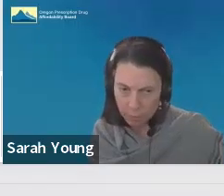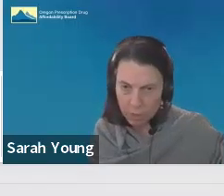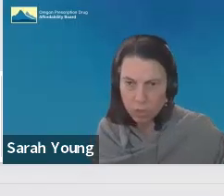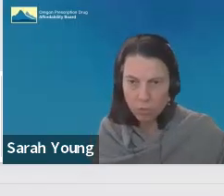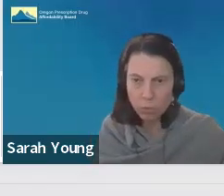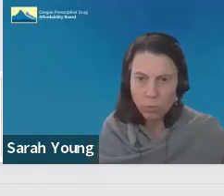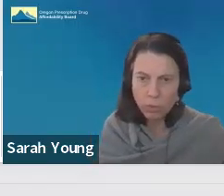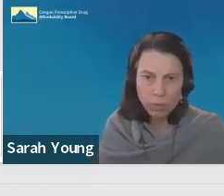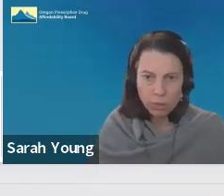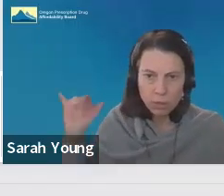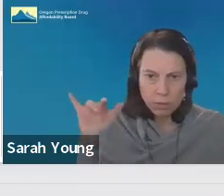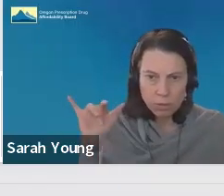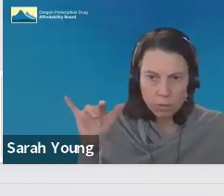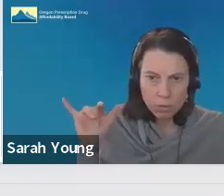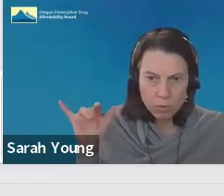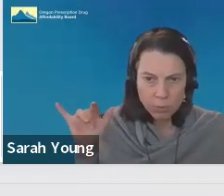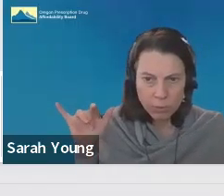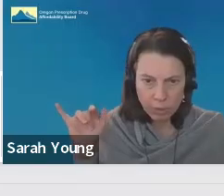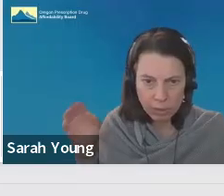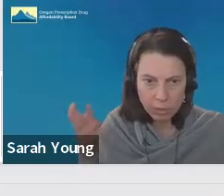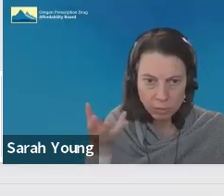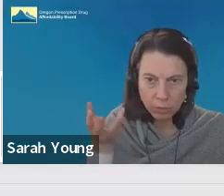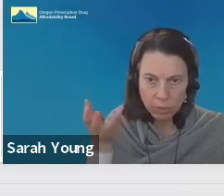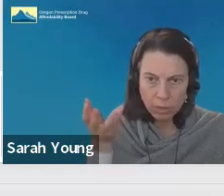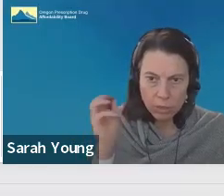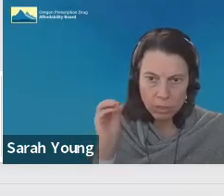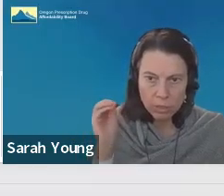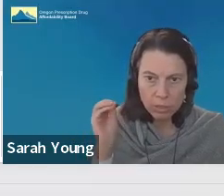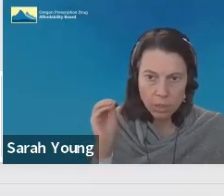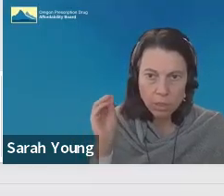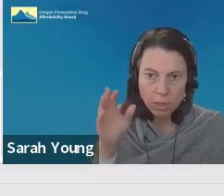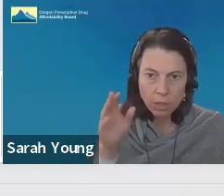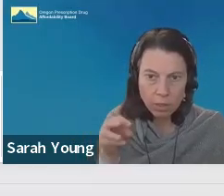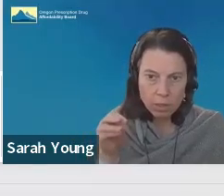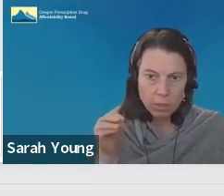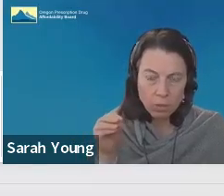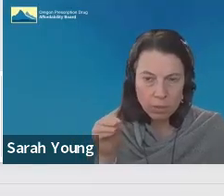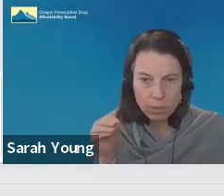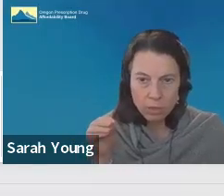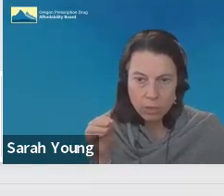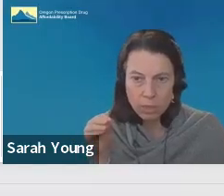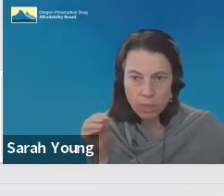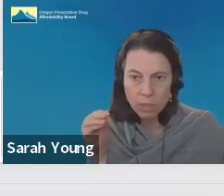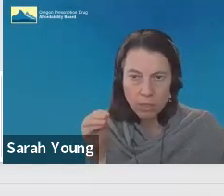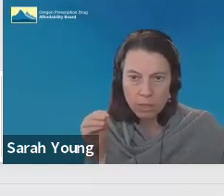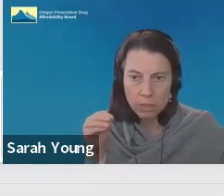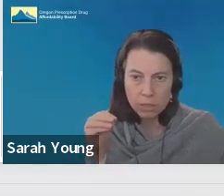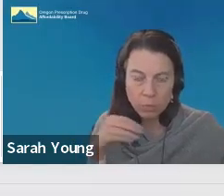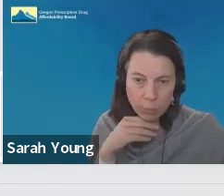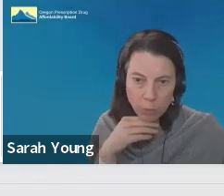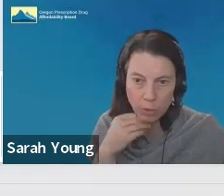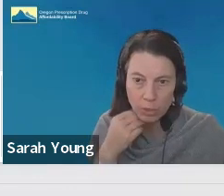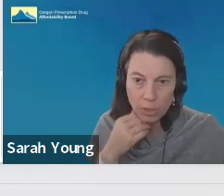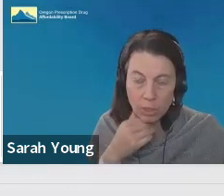there may be two separate things here. One is the cost and utilization data that's reported